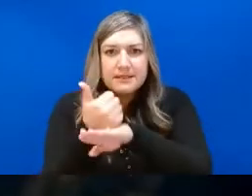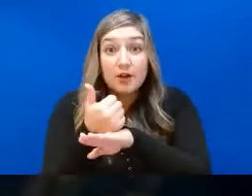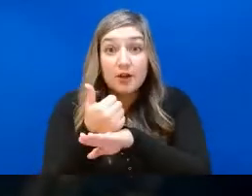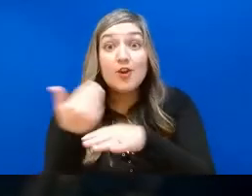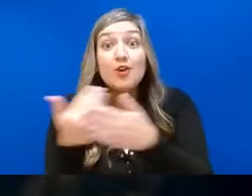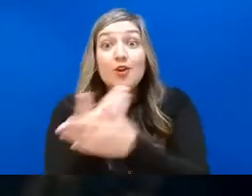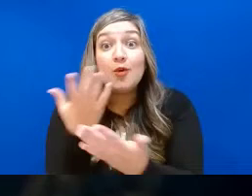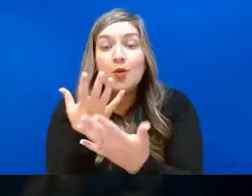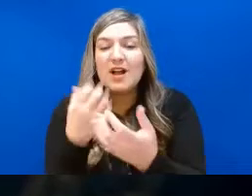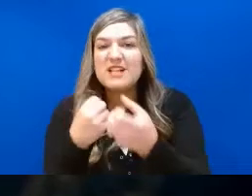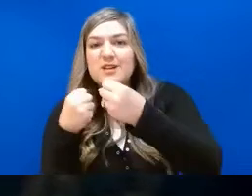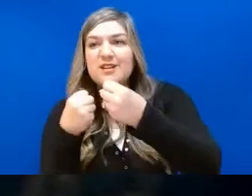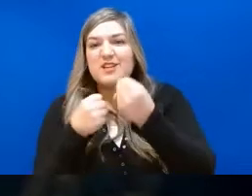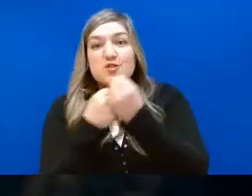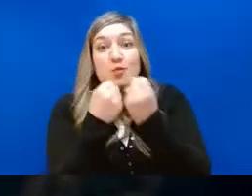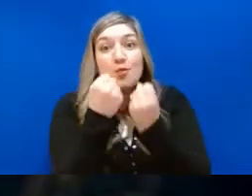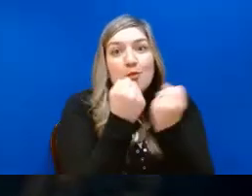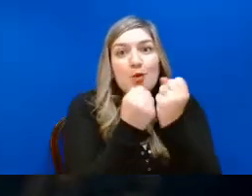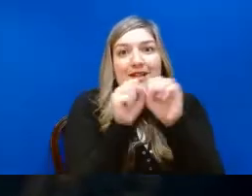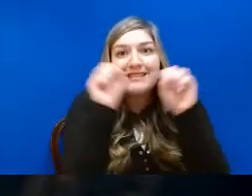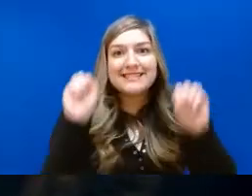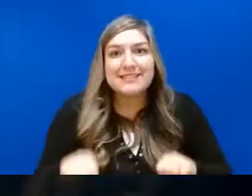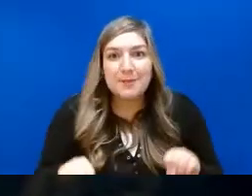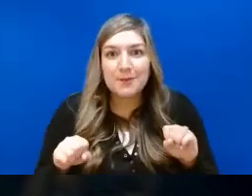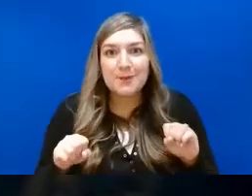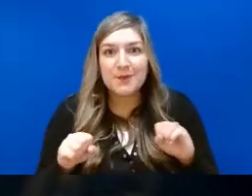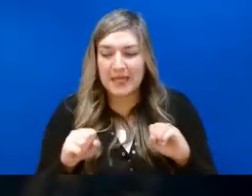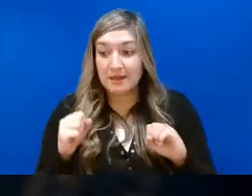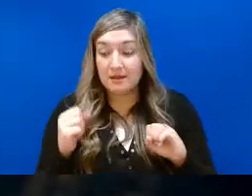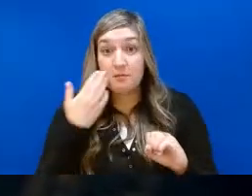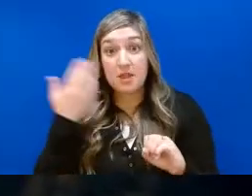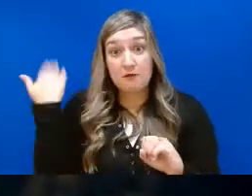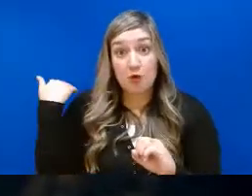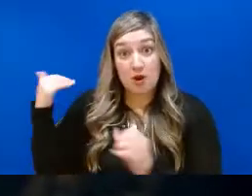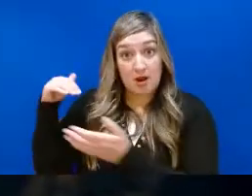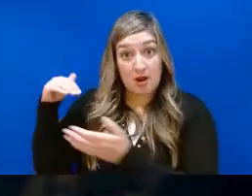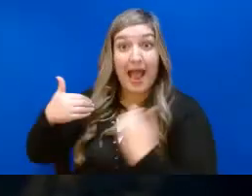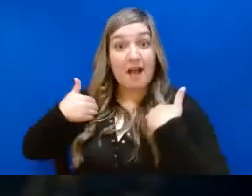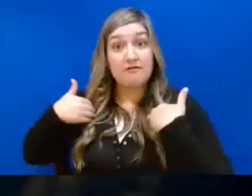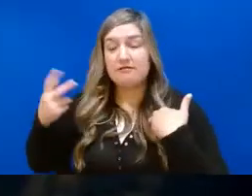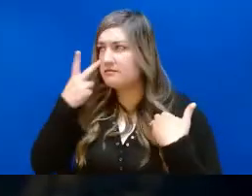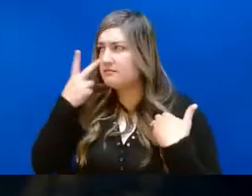Examining what we did have and did we create new ones? I like to